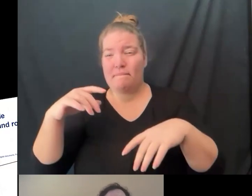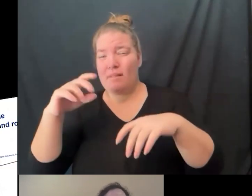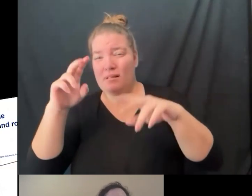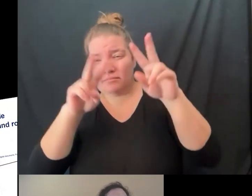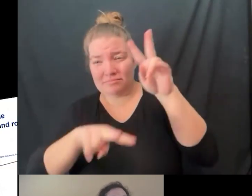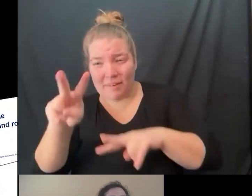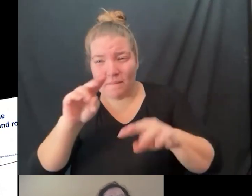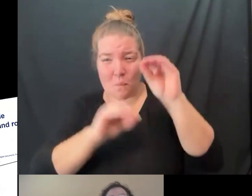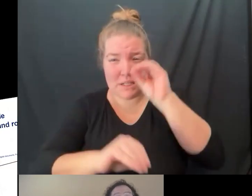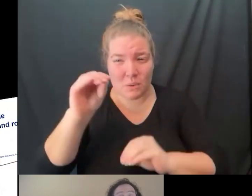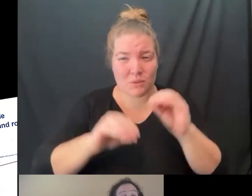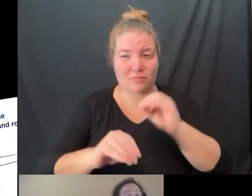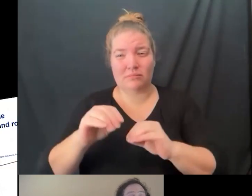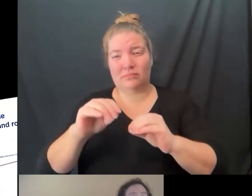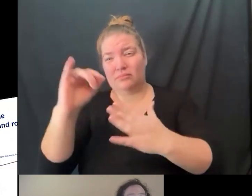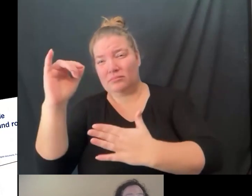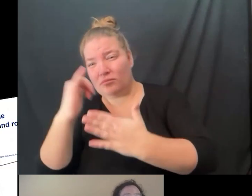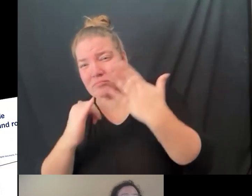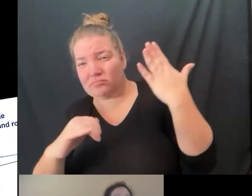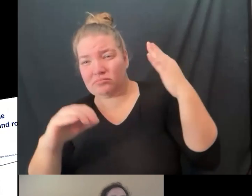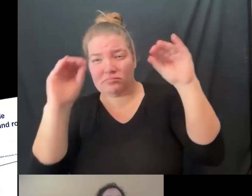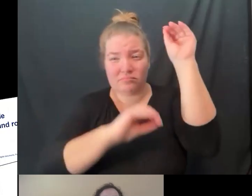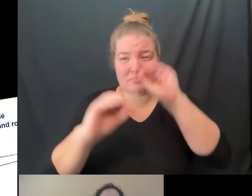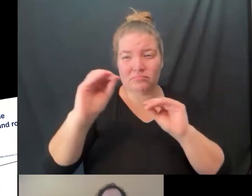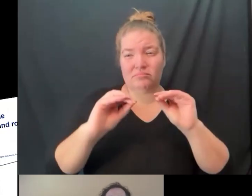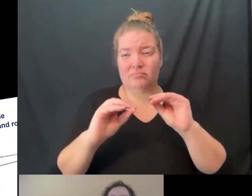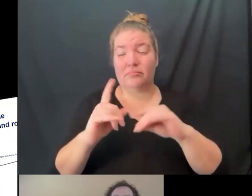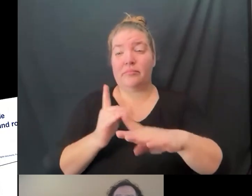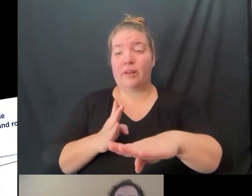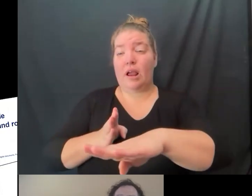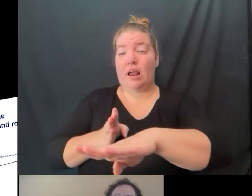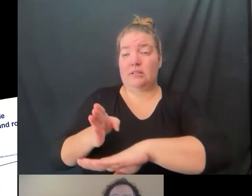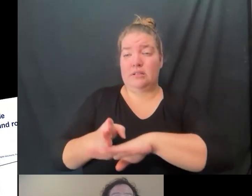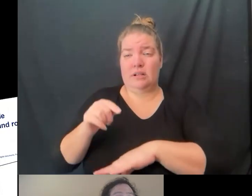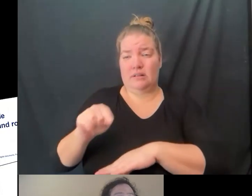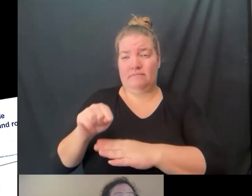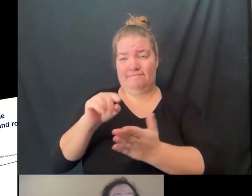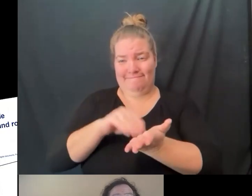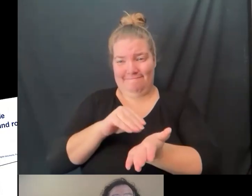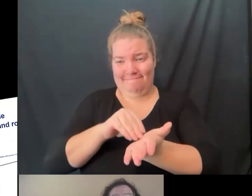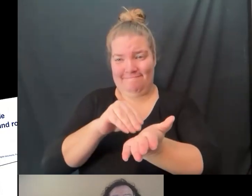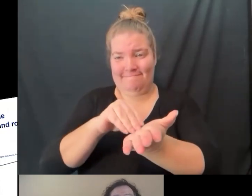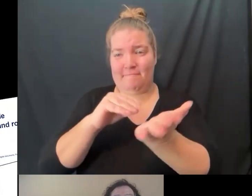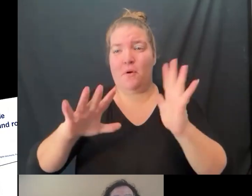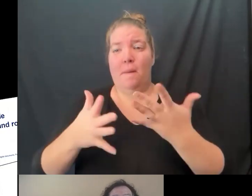remediating and testing. It's all part of the entire project plan when we create new things. It's actually a lot easier to learn accessibility